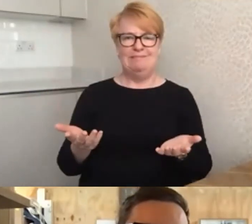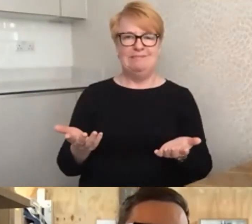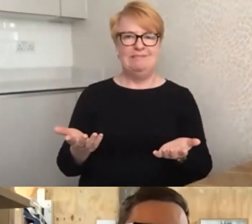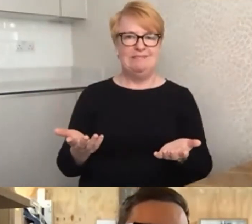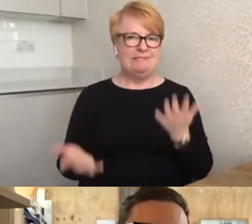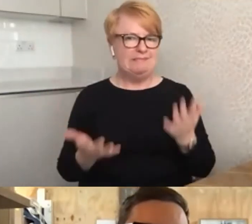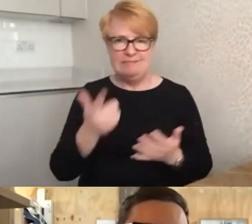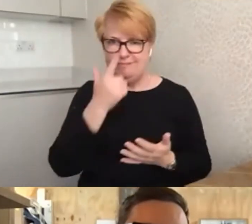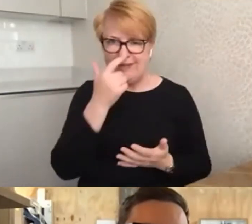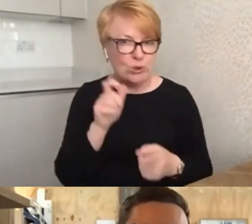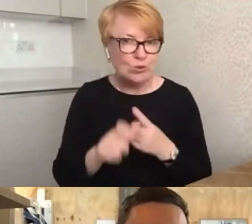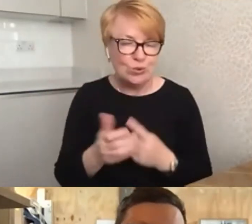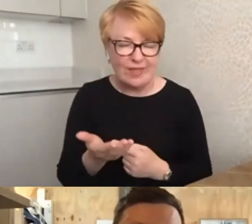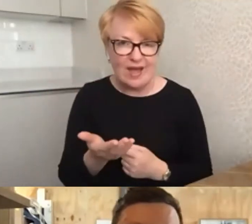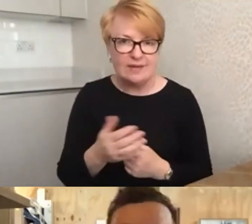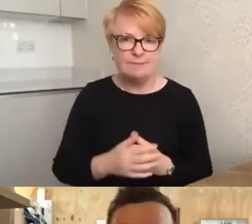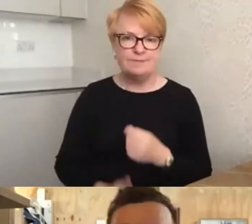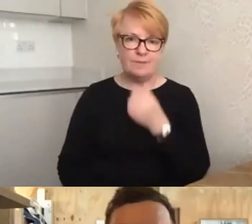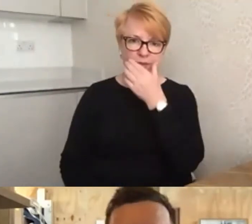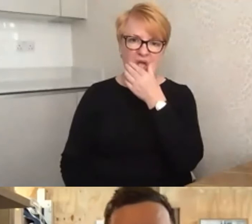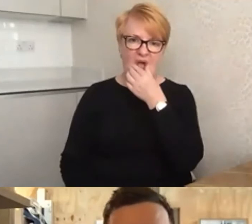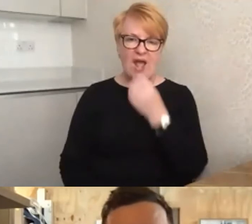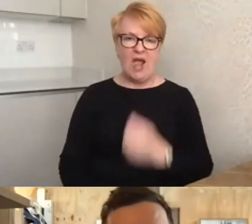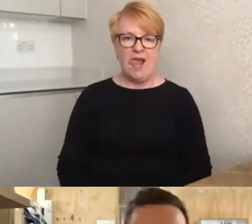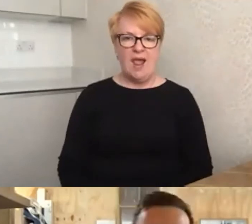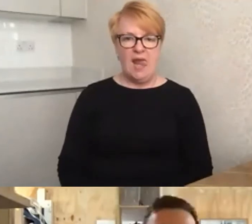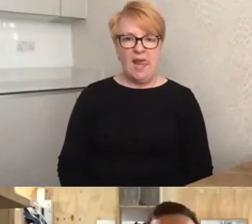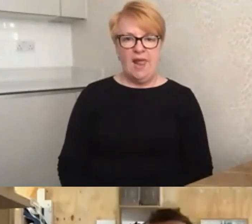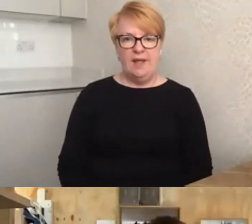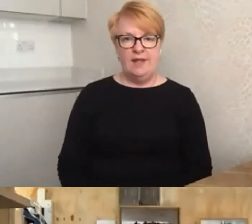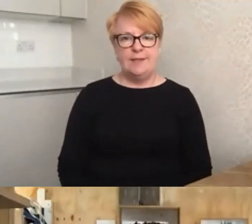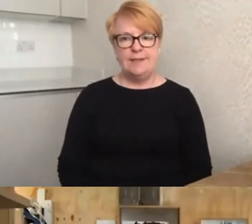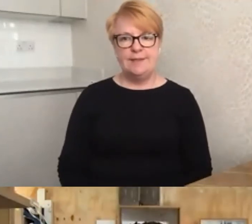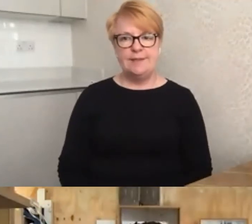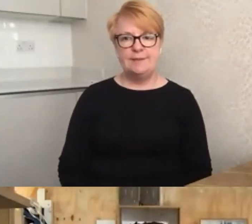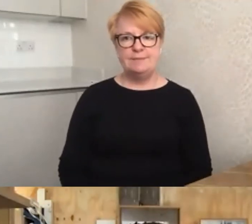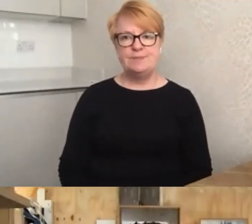Legacy? >> NEPHERTITI: